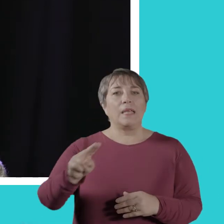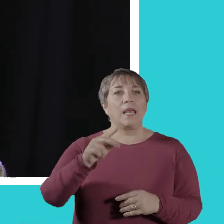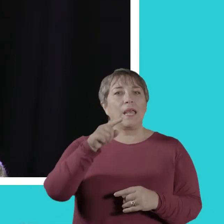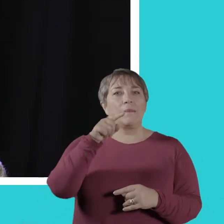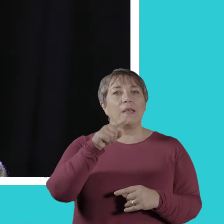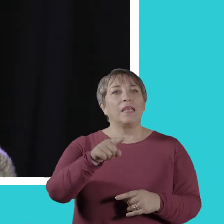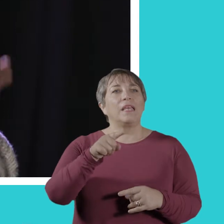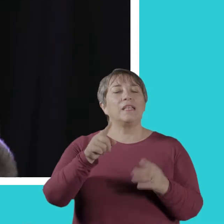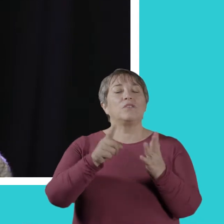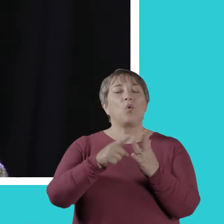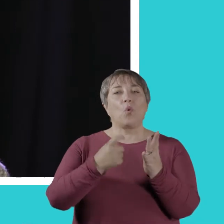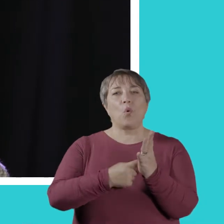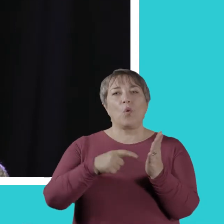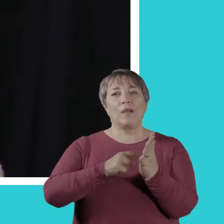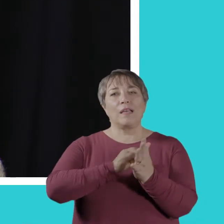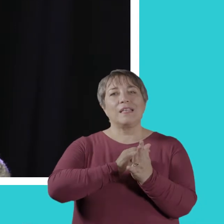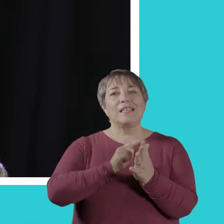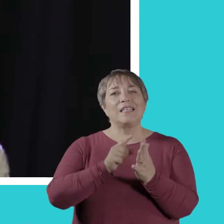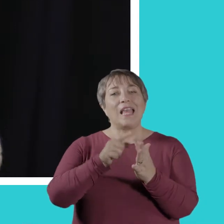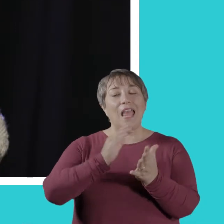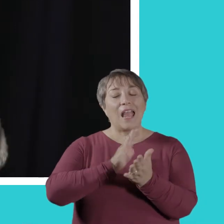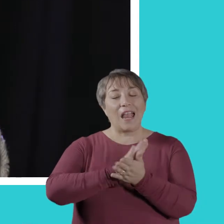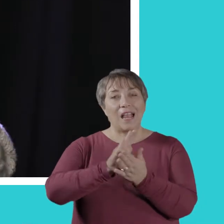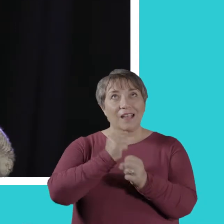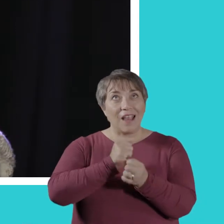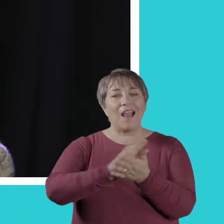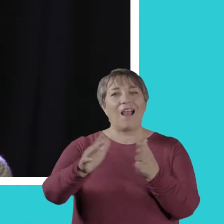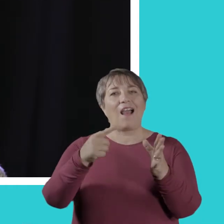journalist and I'm really really excited to be sharing today's discussion and to be joined by